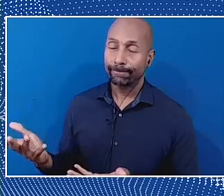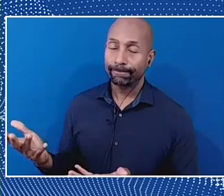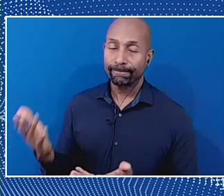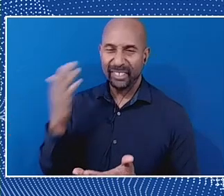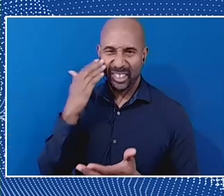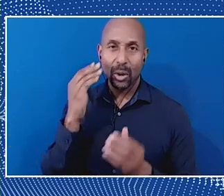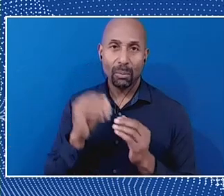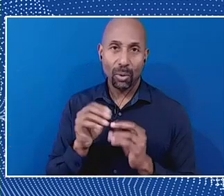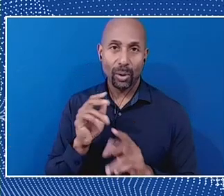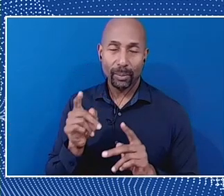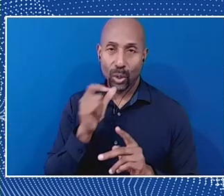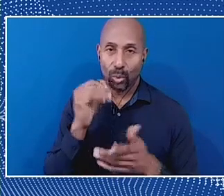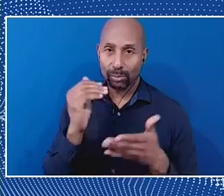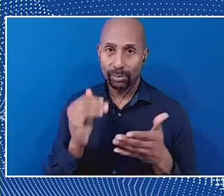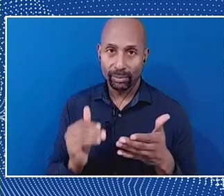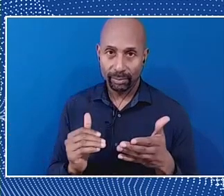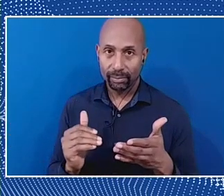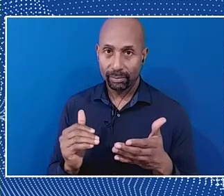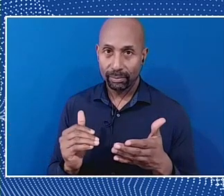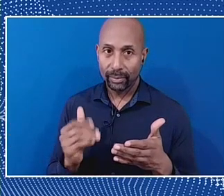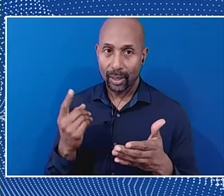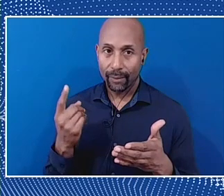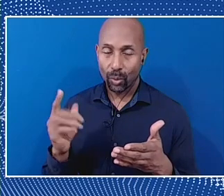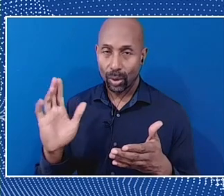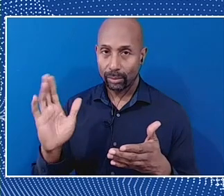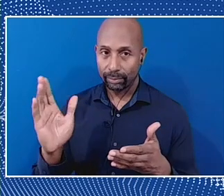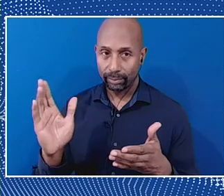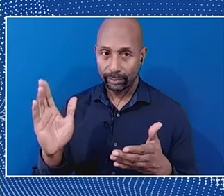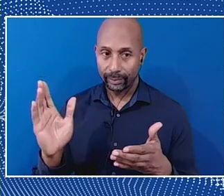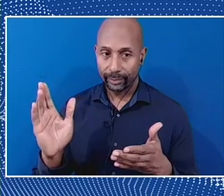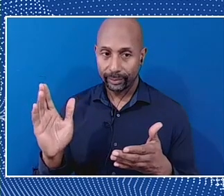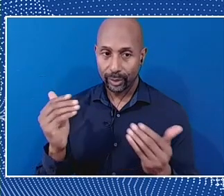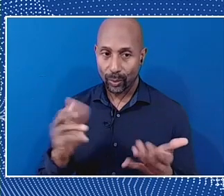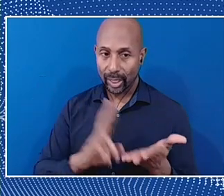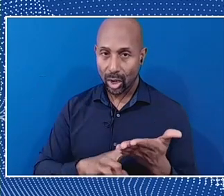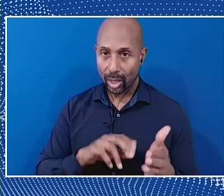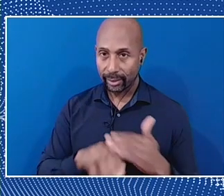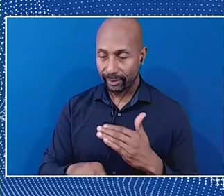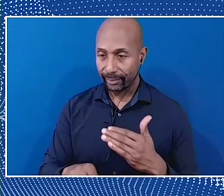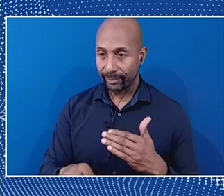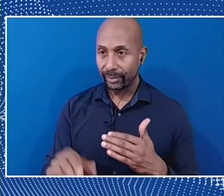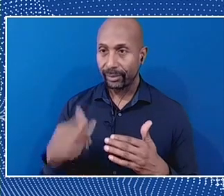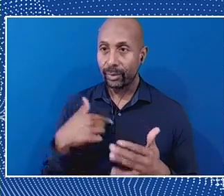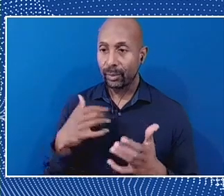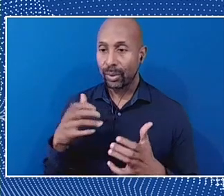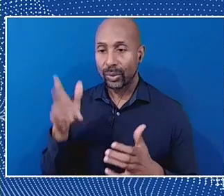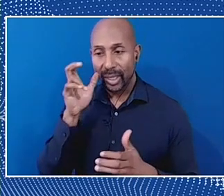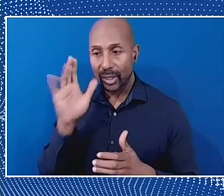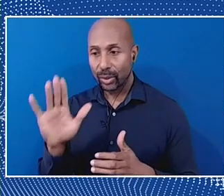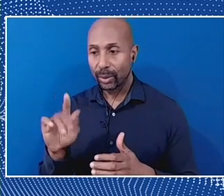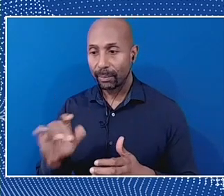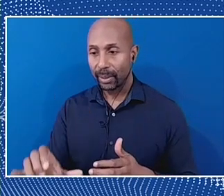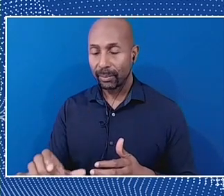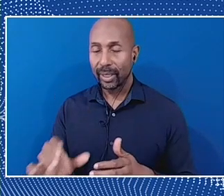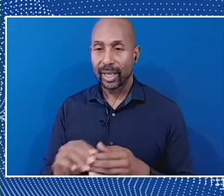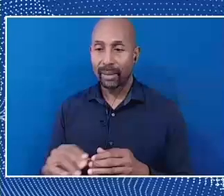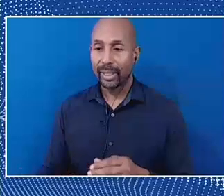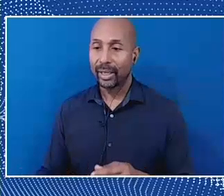were slotted to speak, so please log in now so we can hear your public commentary. Brady, who do we have next?